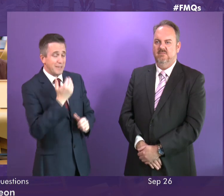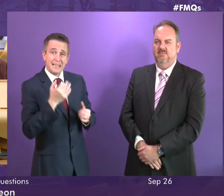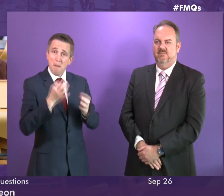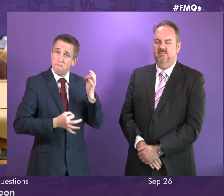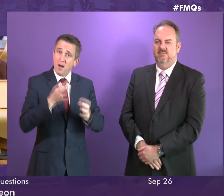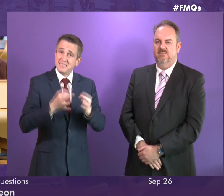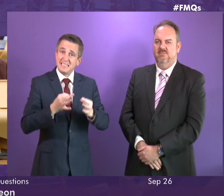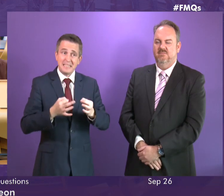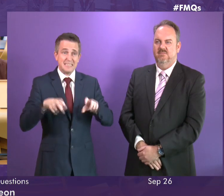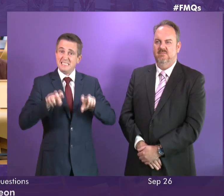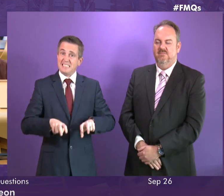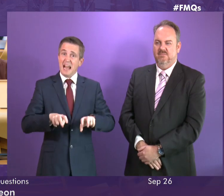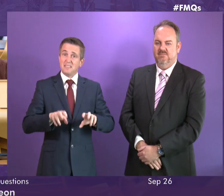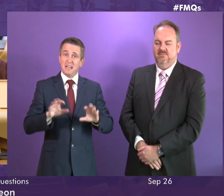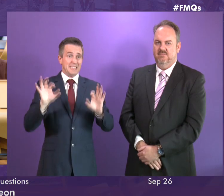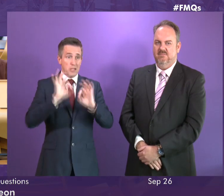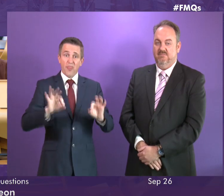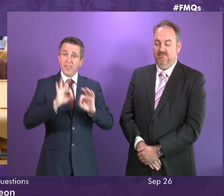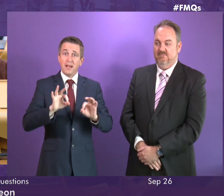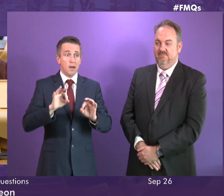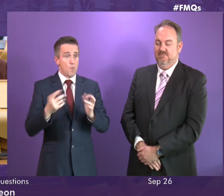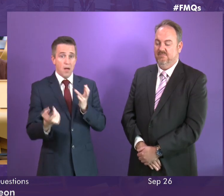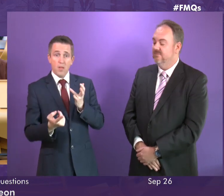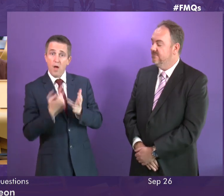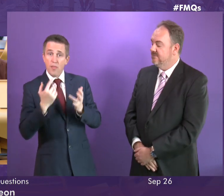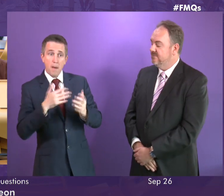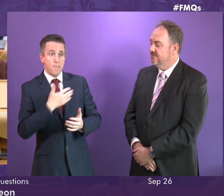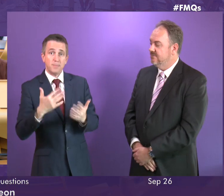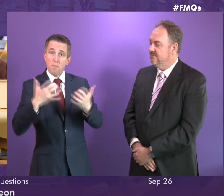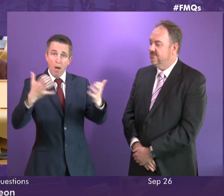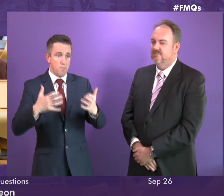this Parliament sat on its hands while the rest of the Parliament did that.